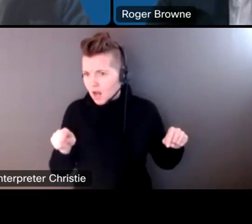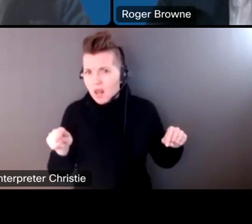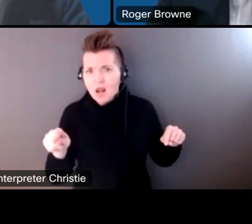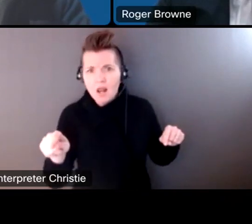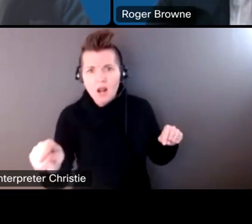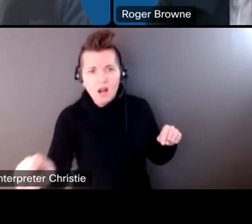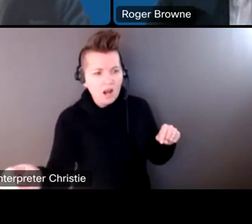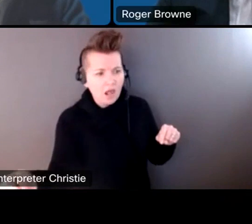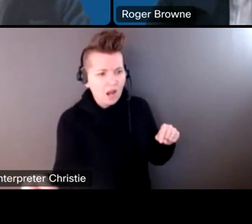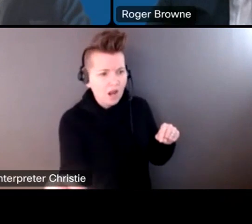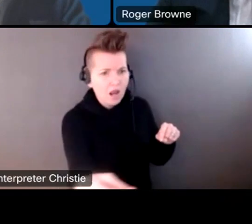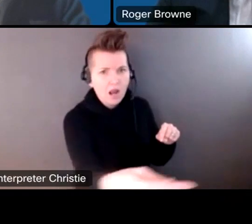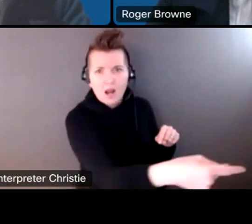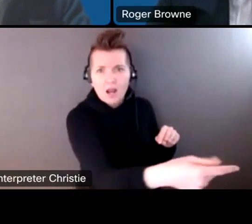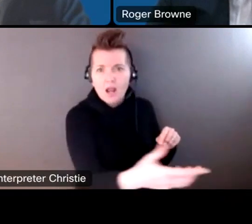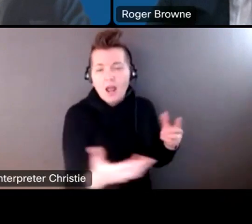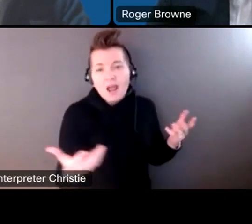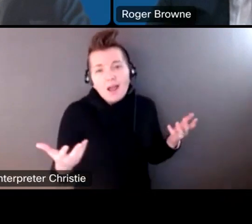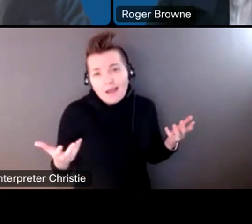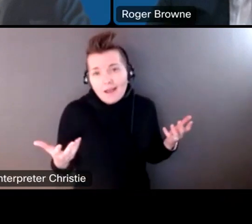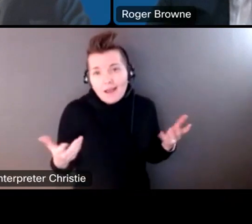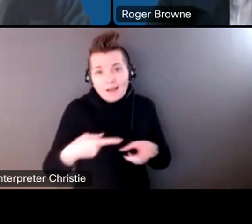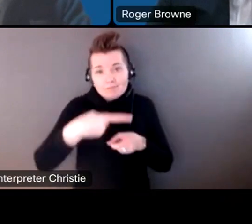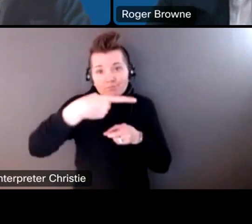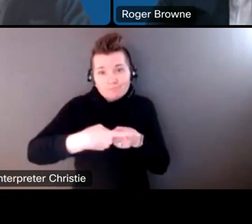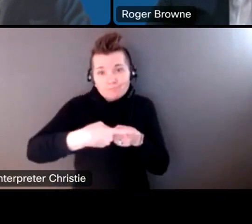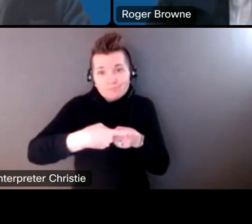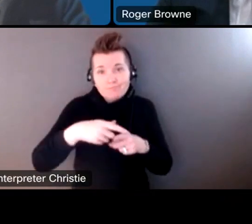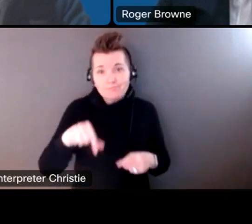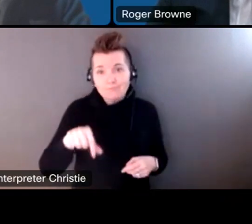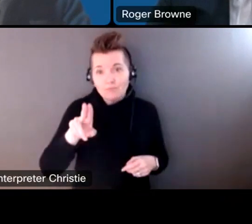and human nature being on a street like Queens Way, if you have to go all the way across